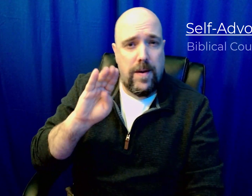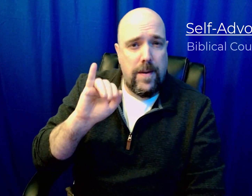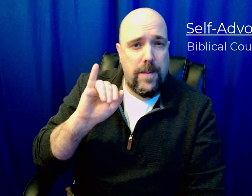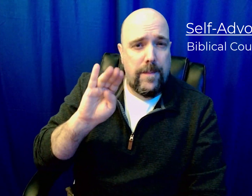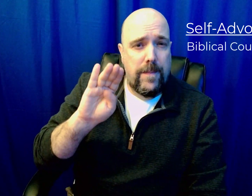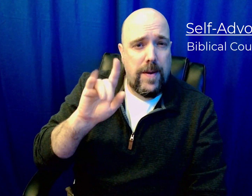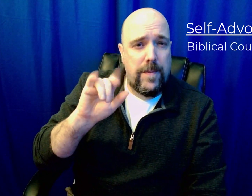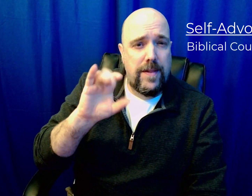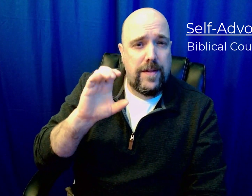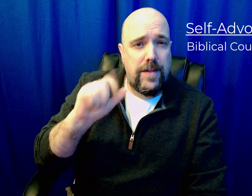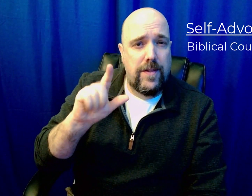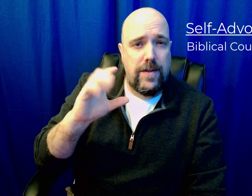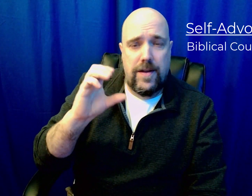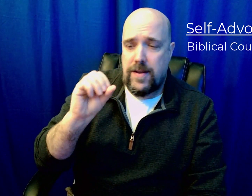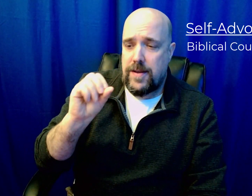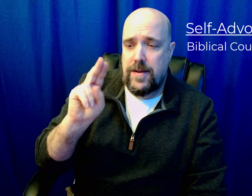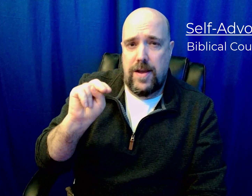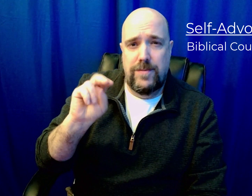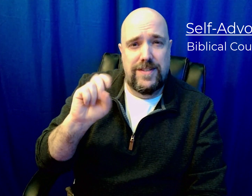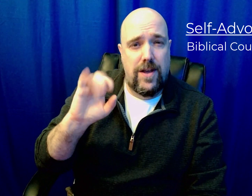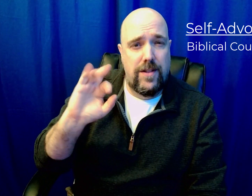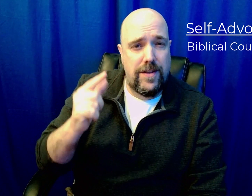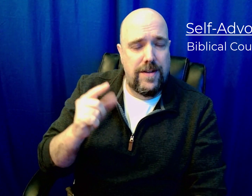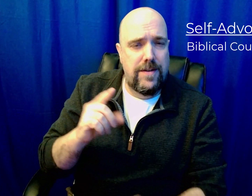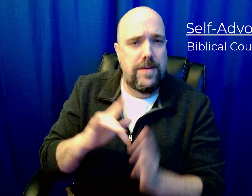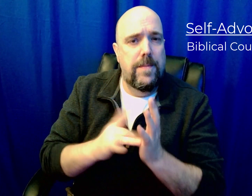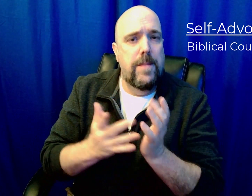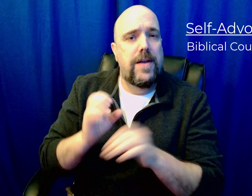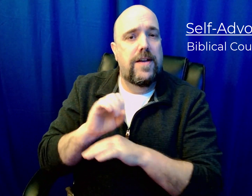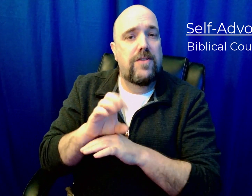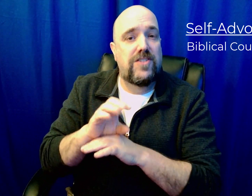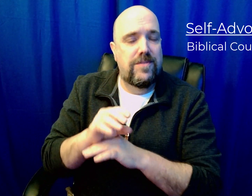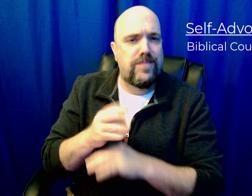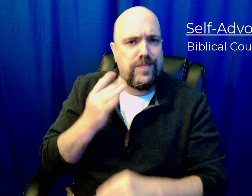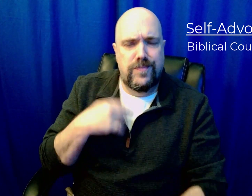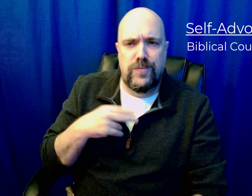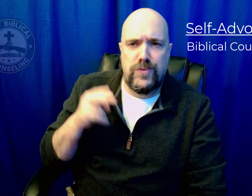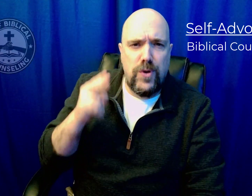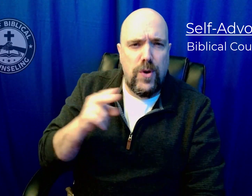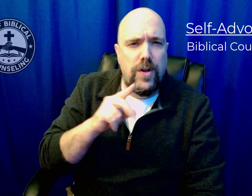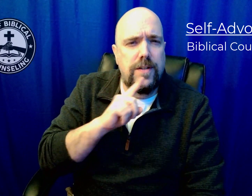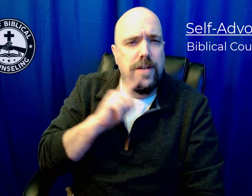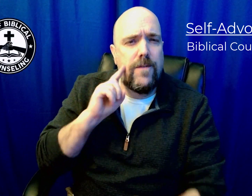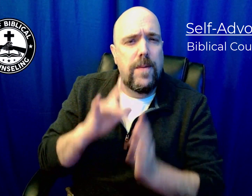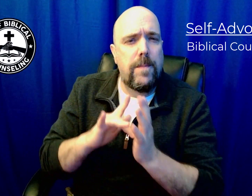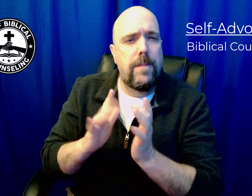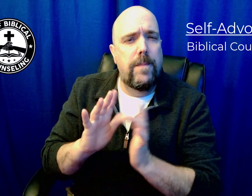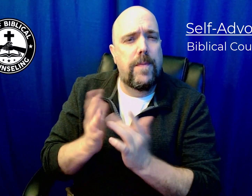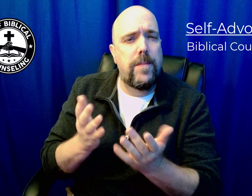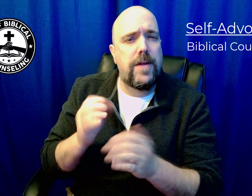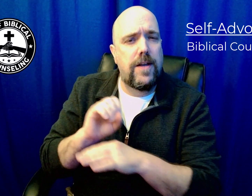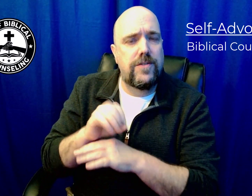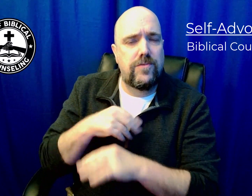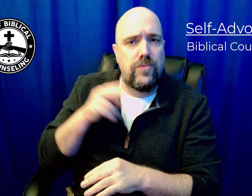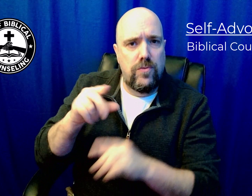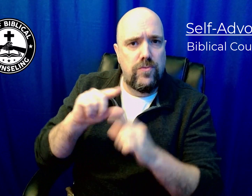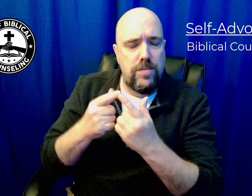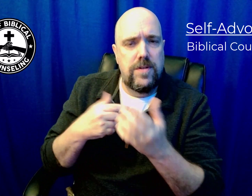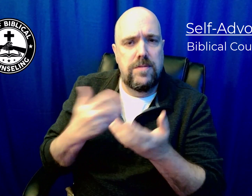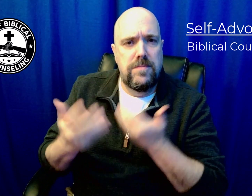One of them is Biblical Counseling. I joined this group called Deaf Biblical Counseling (DBC).